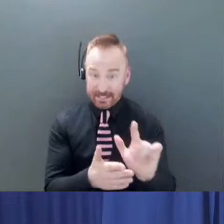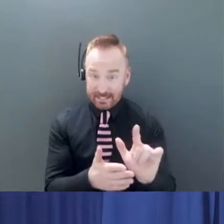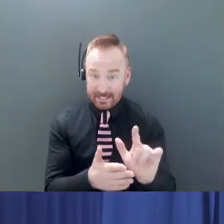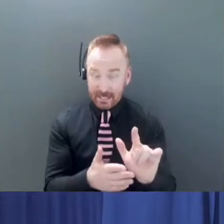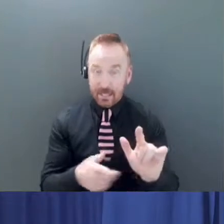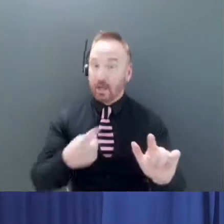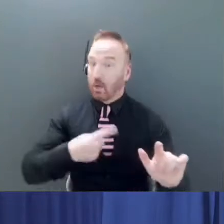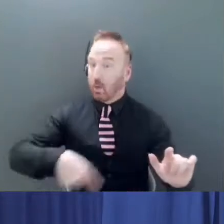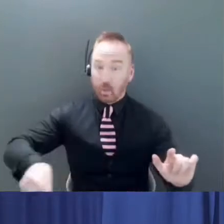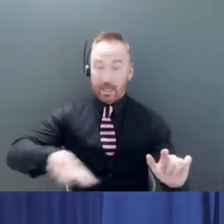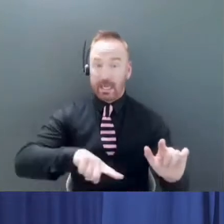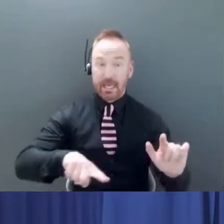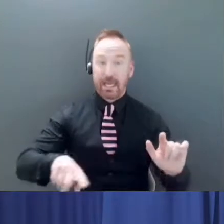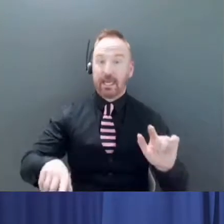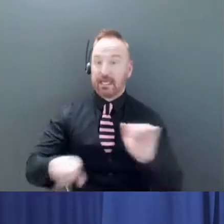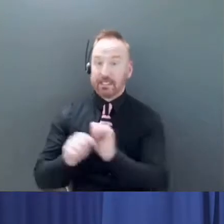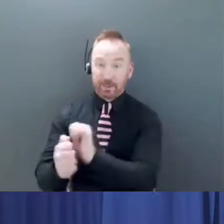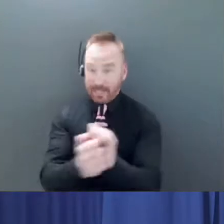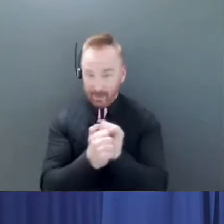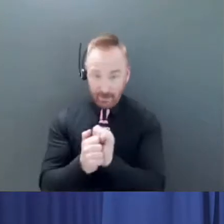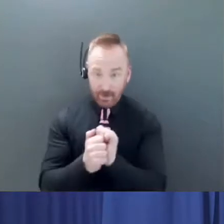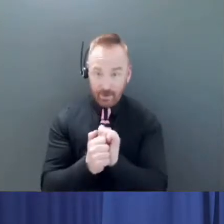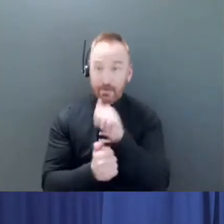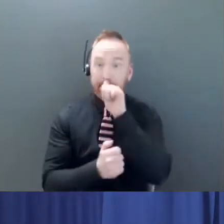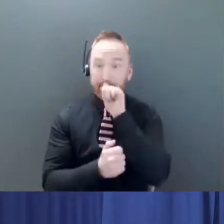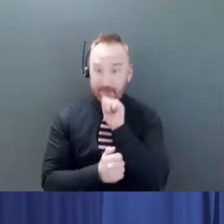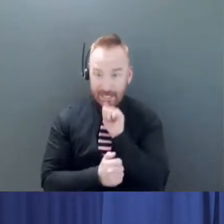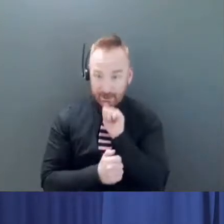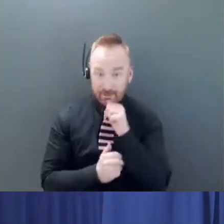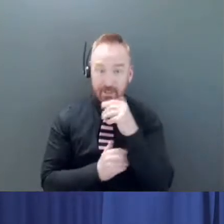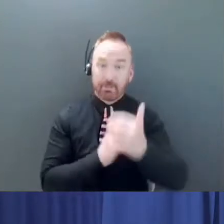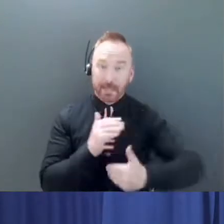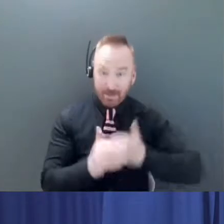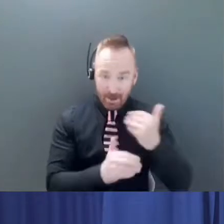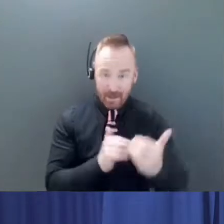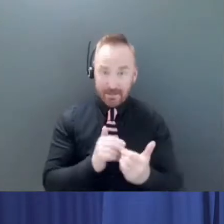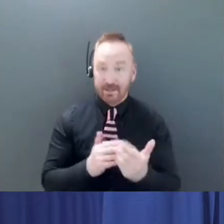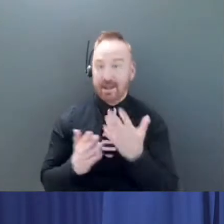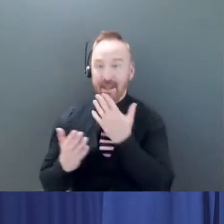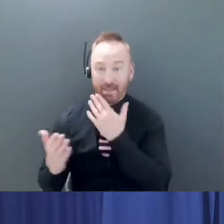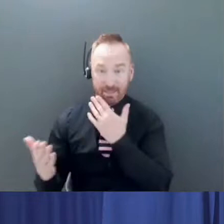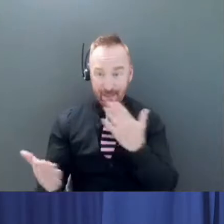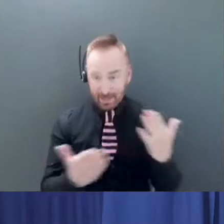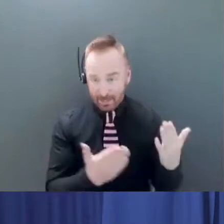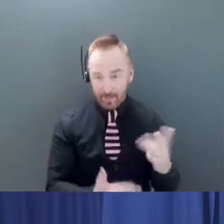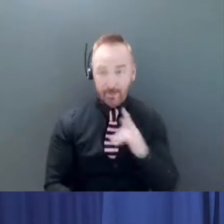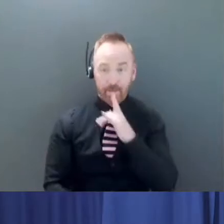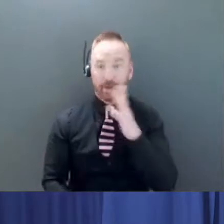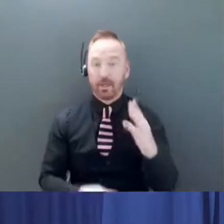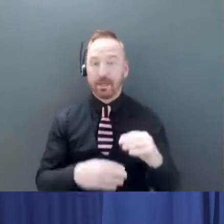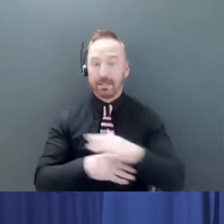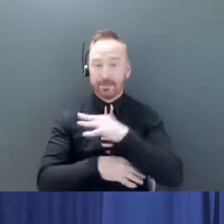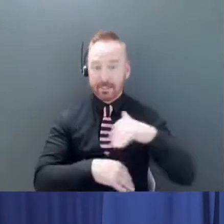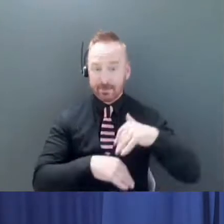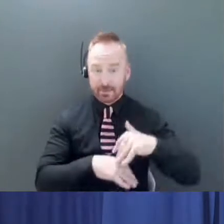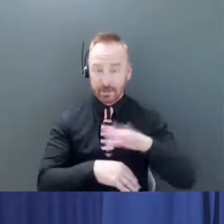Thank you. I'd like to thank you both. And we'll now go to the phone lines.